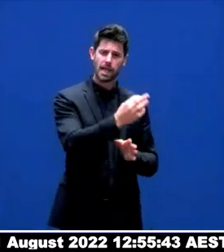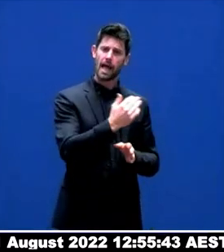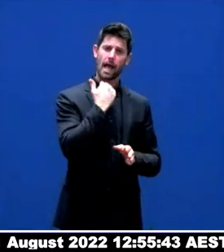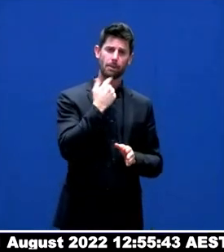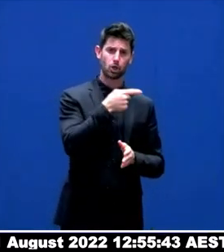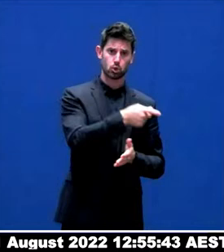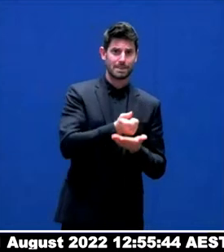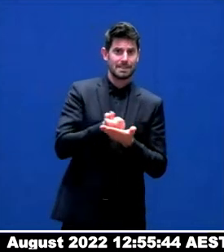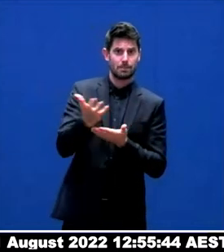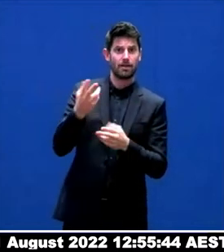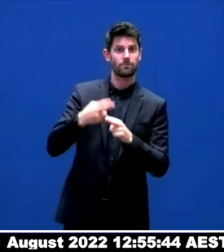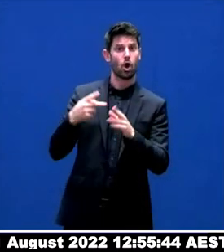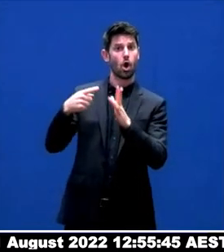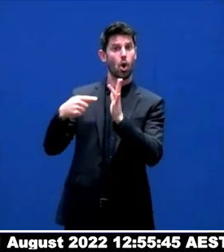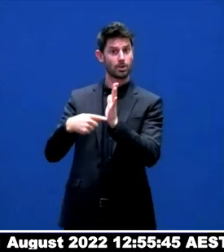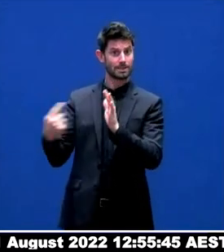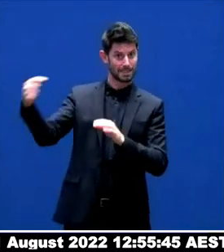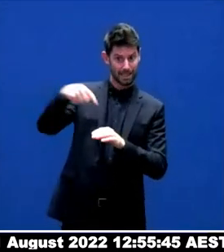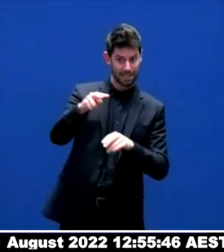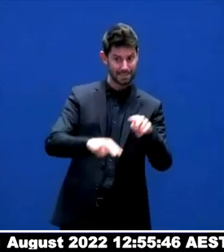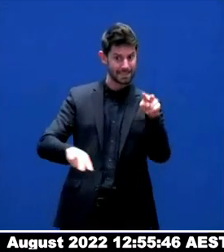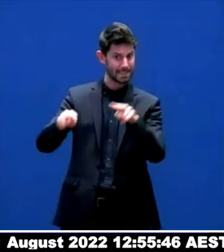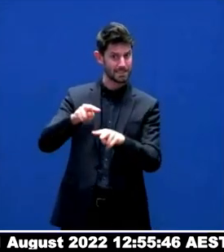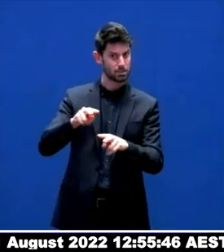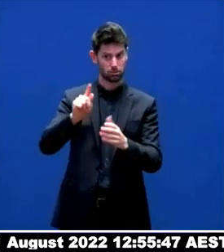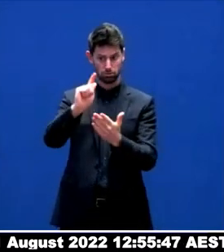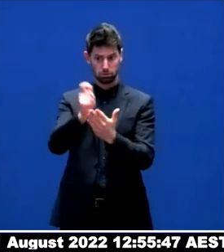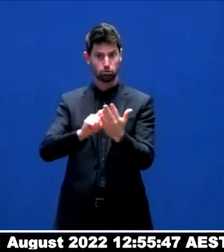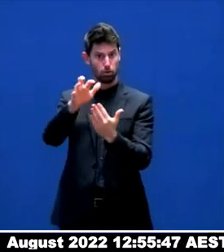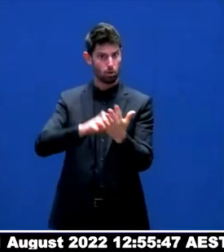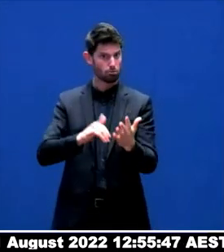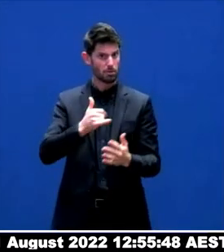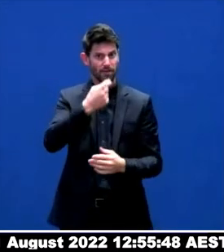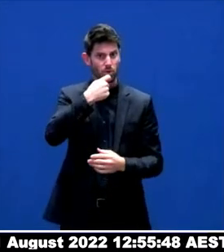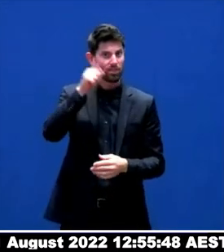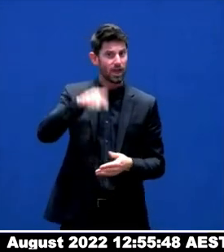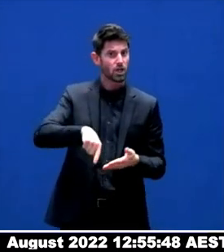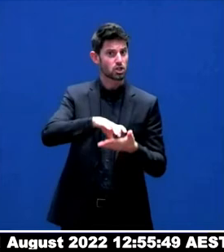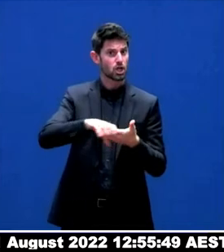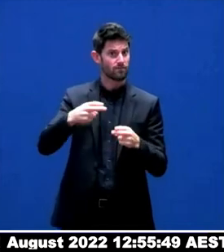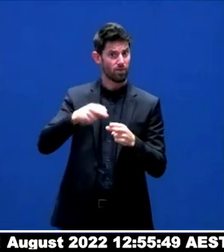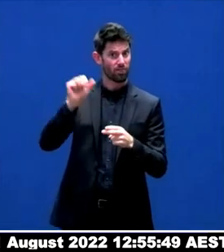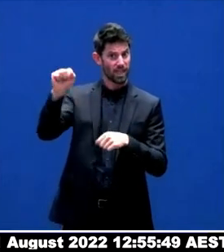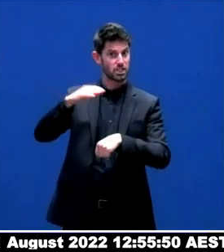I'd need to take that on notice. It would be some thousands of dollars, sometimes, wouldn't it? I would need to take that on notice, again.